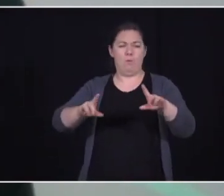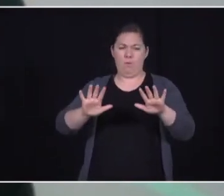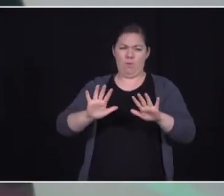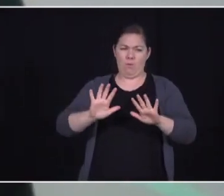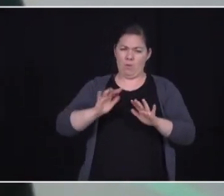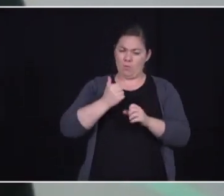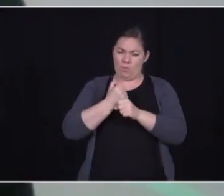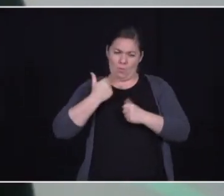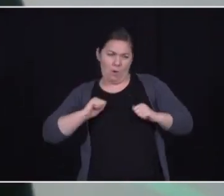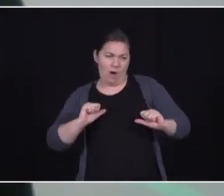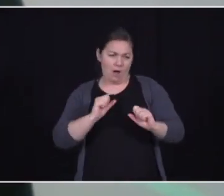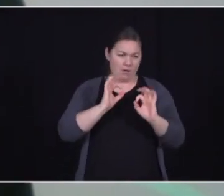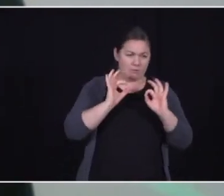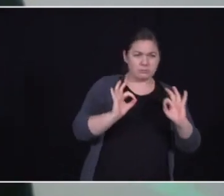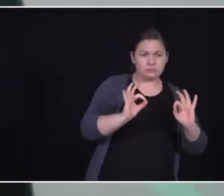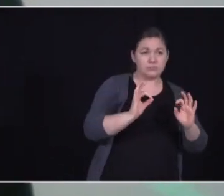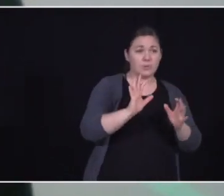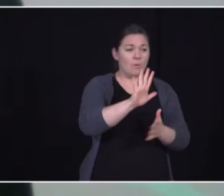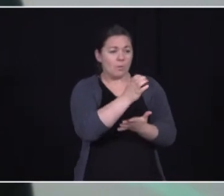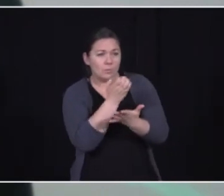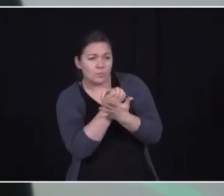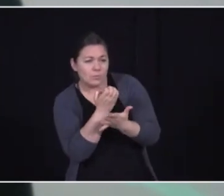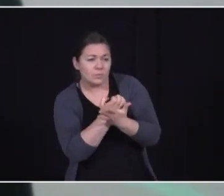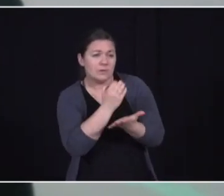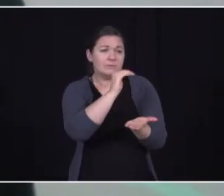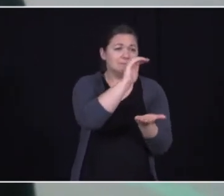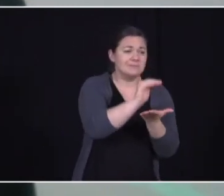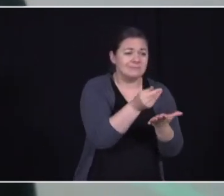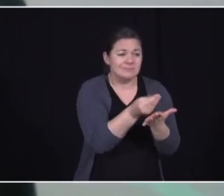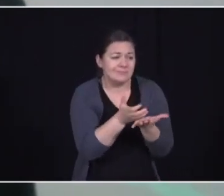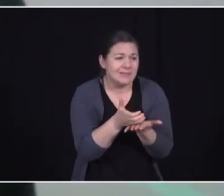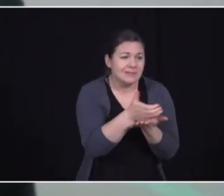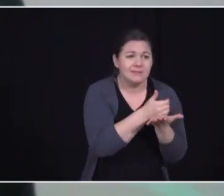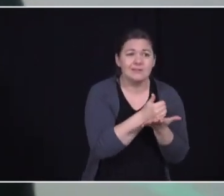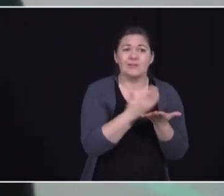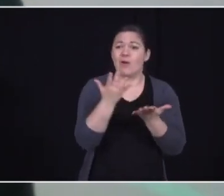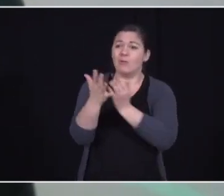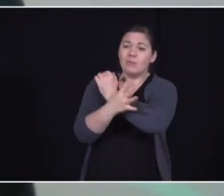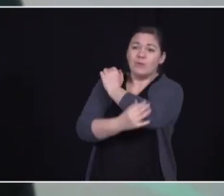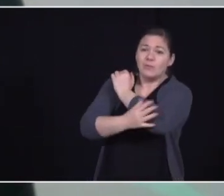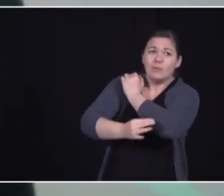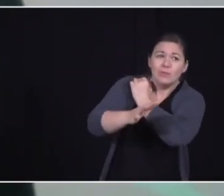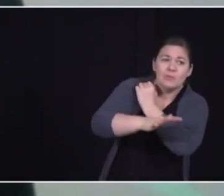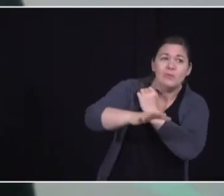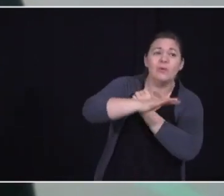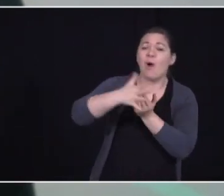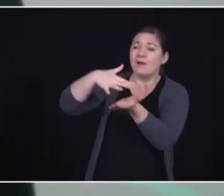an in fact, actively work to reduce disparities that are related to COVID-19, including disparities in the social conditions